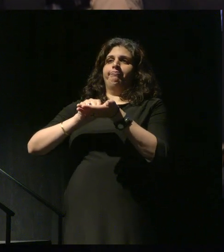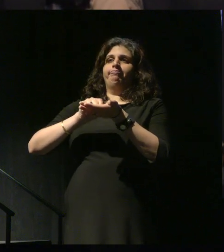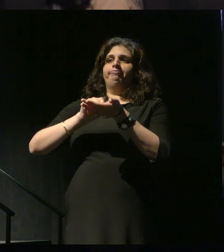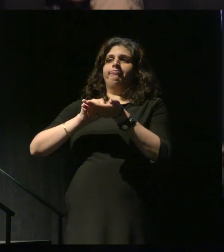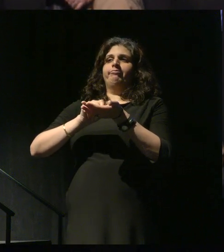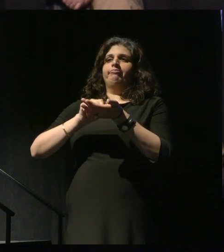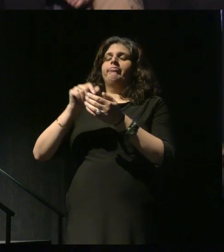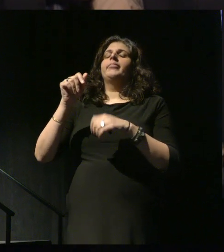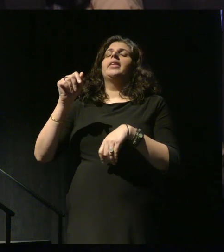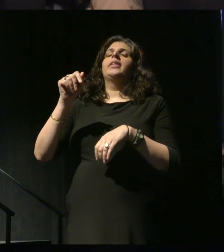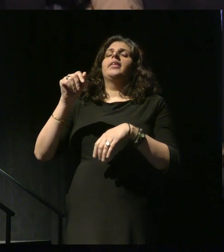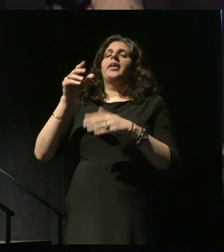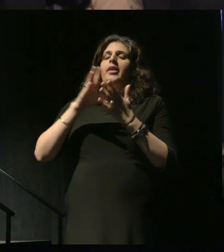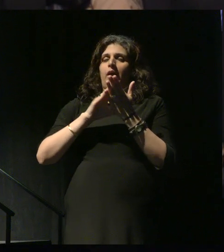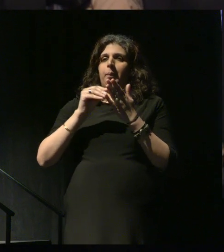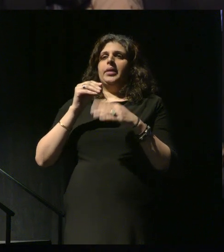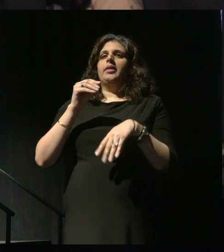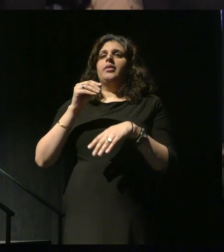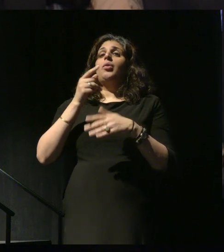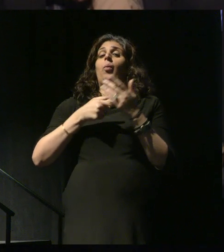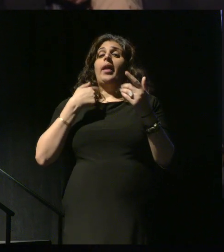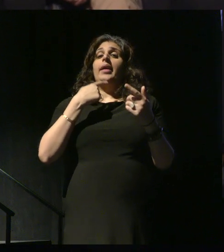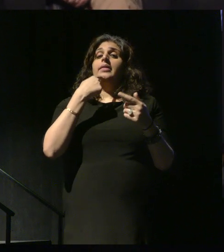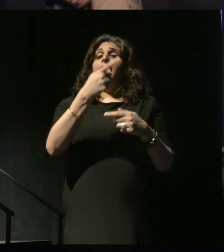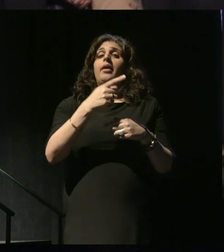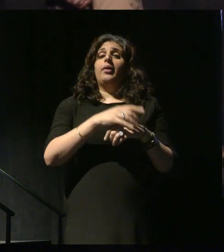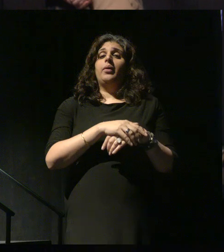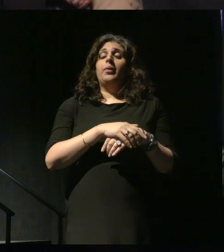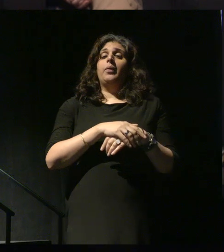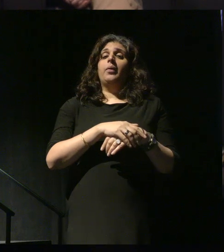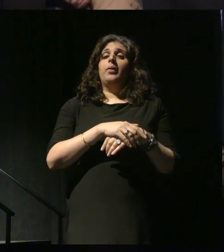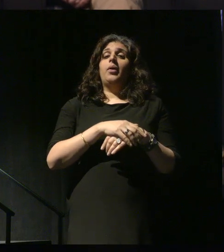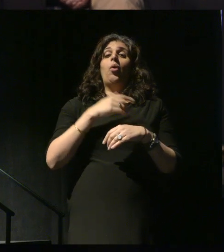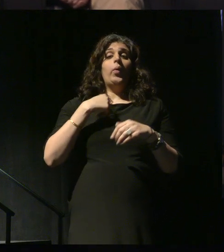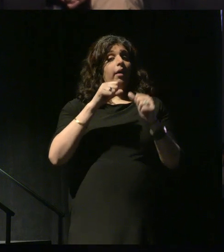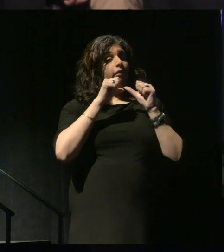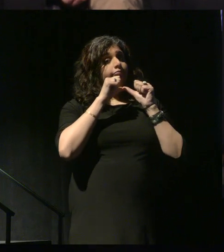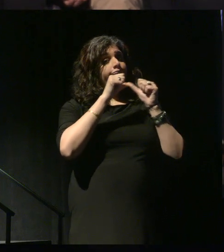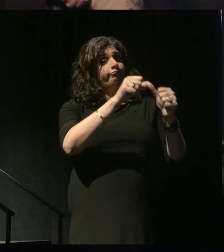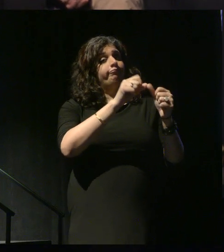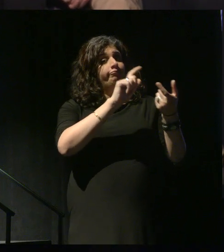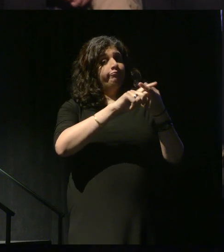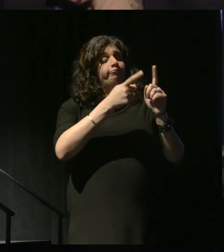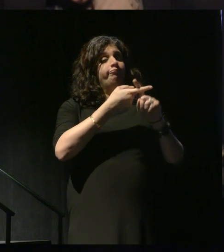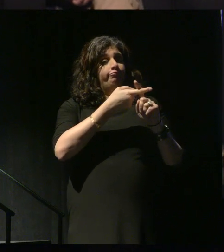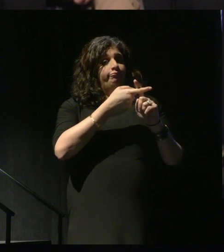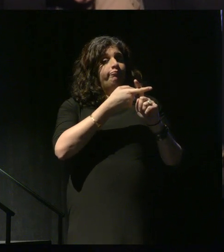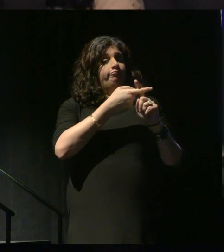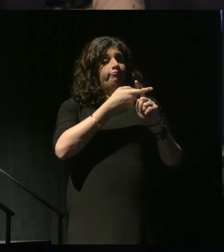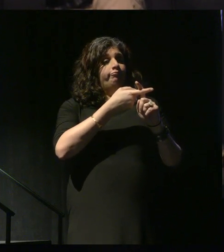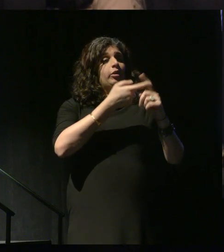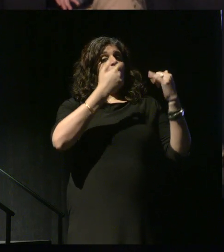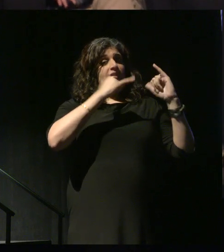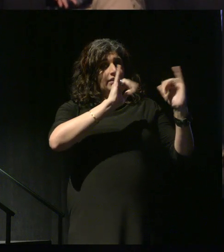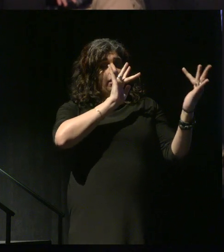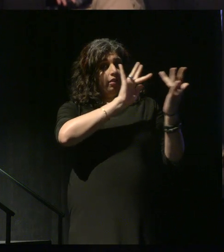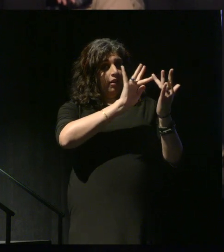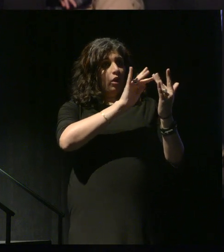The thing that I can tell you is that we continue to be friends. We continue to be in touch, we continue to say hi,